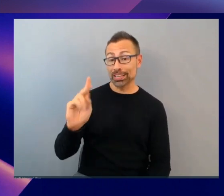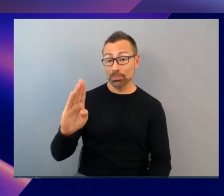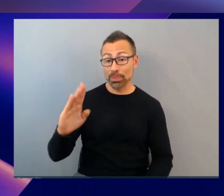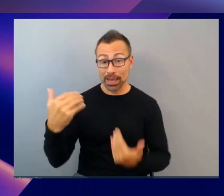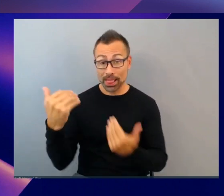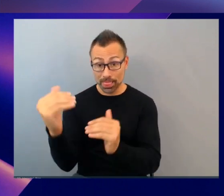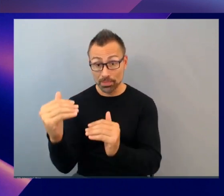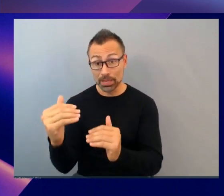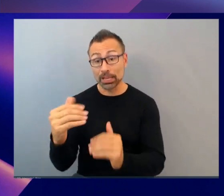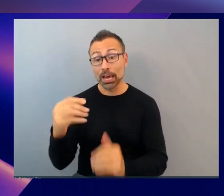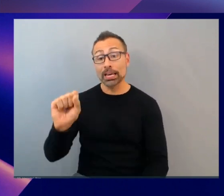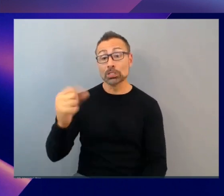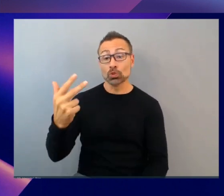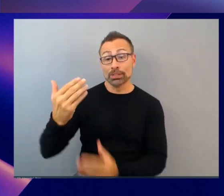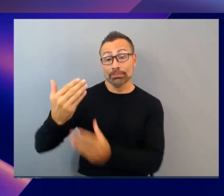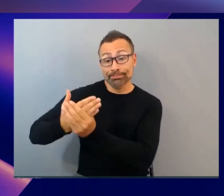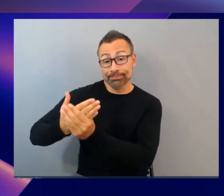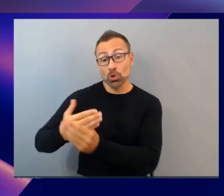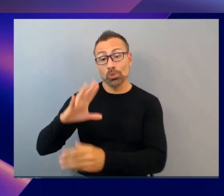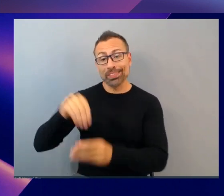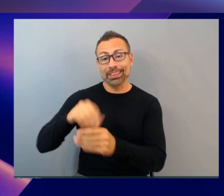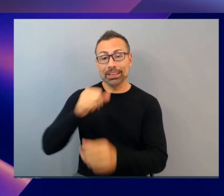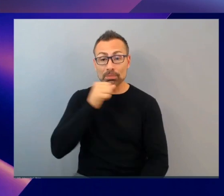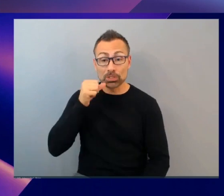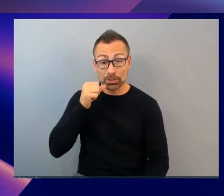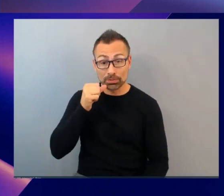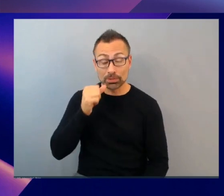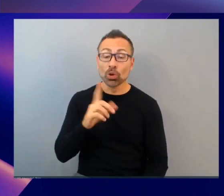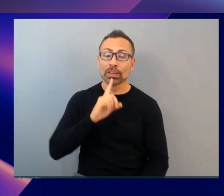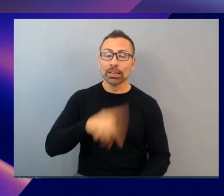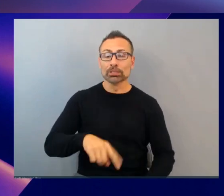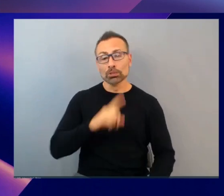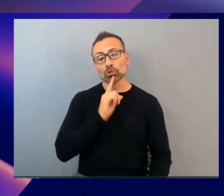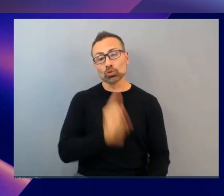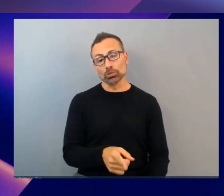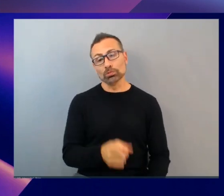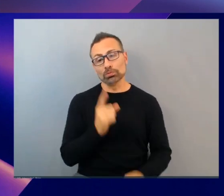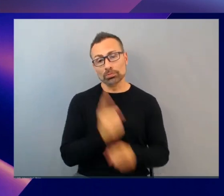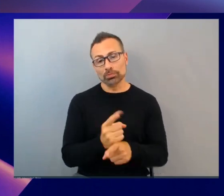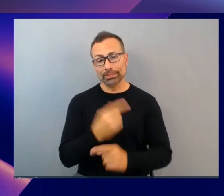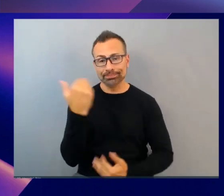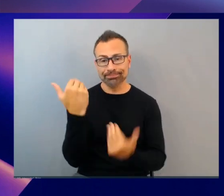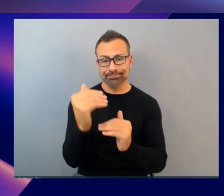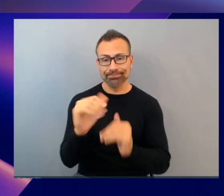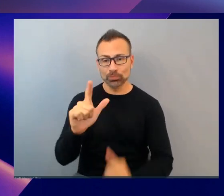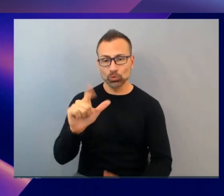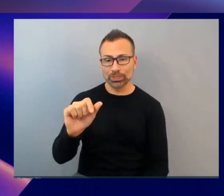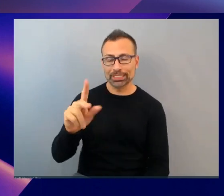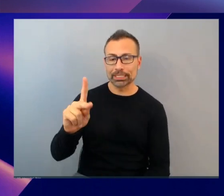bucket policy size, true, right? The limit is 20 kilobytes. So, referring to the AWS documentation